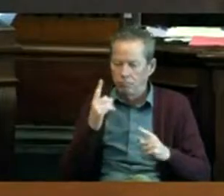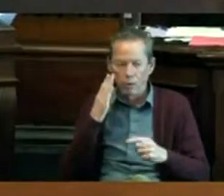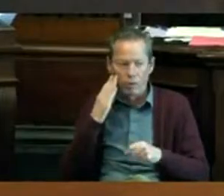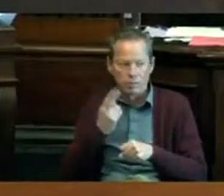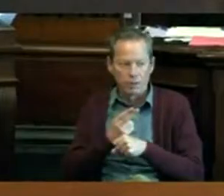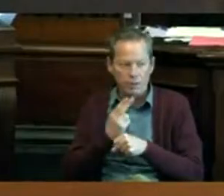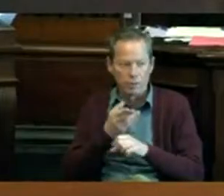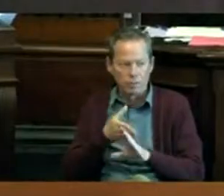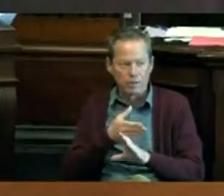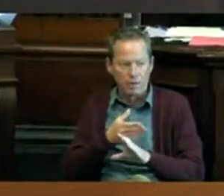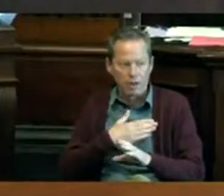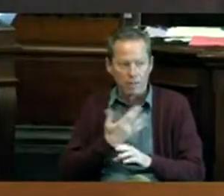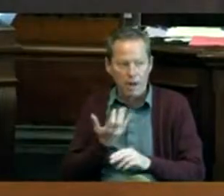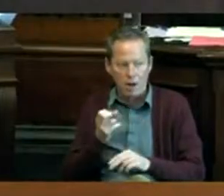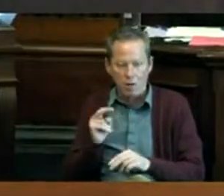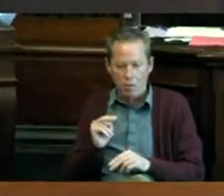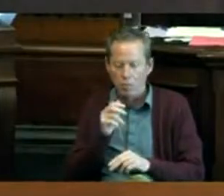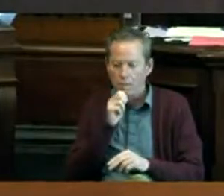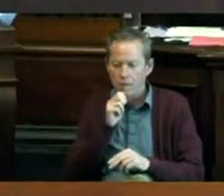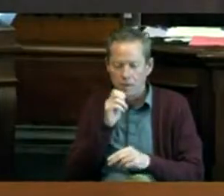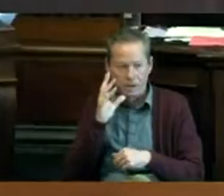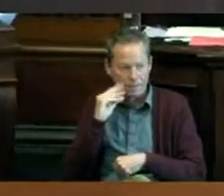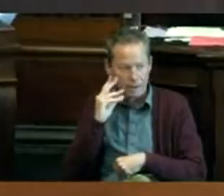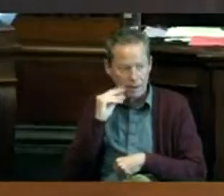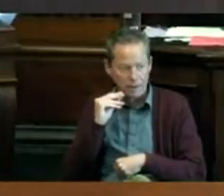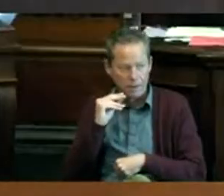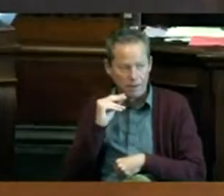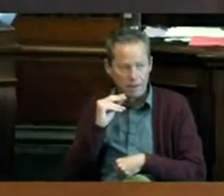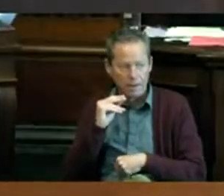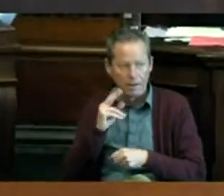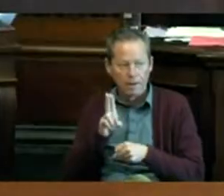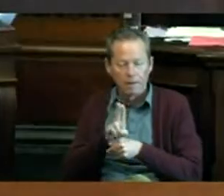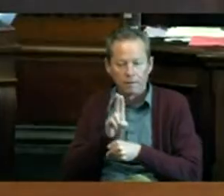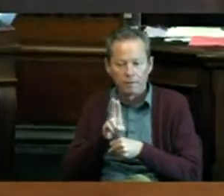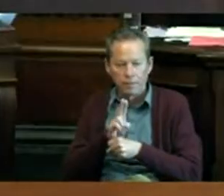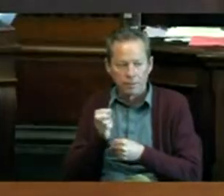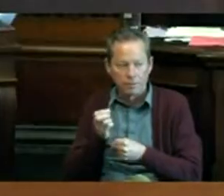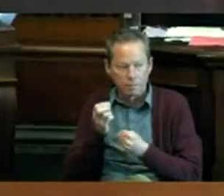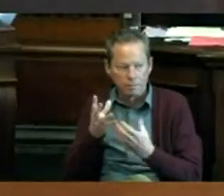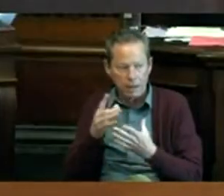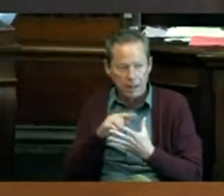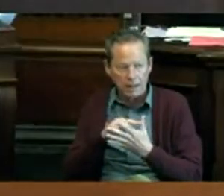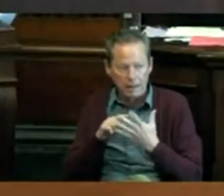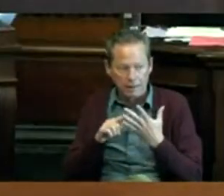assurance that we know it's a working product, we know it has